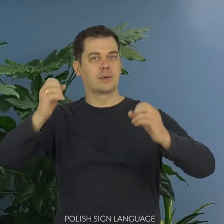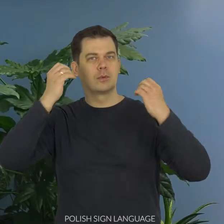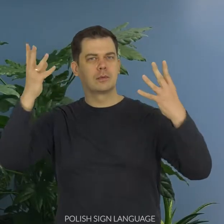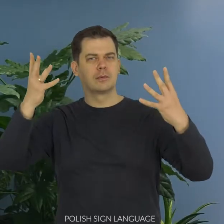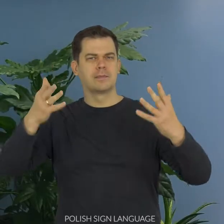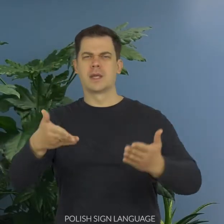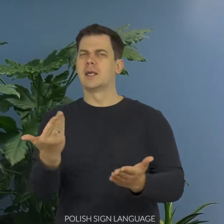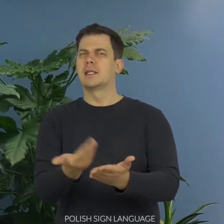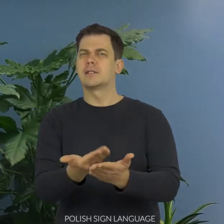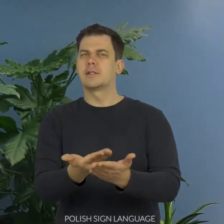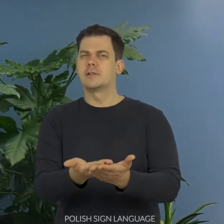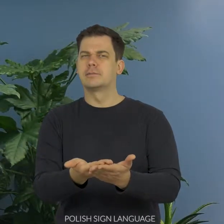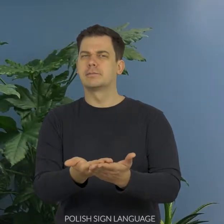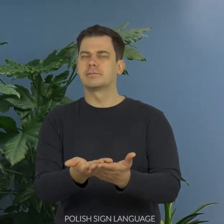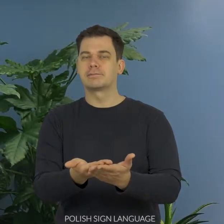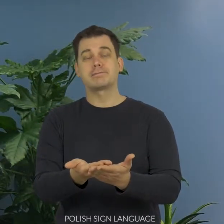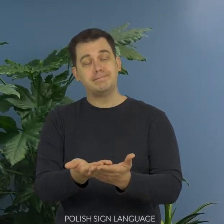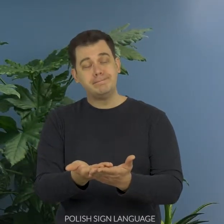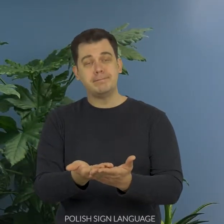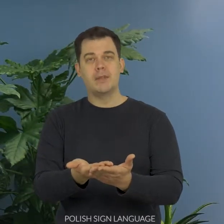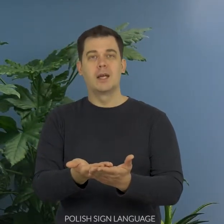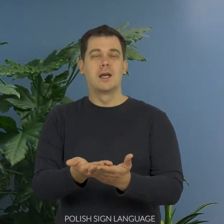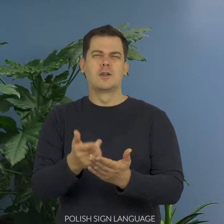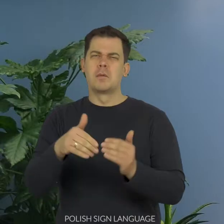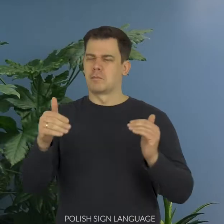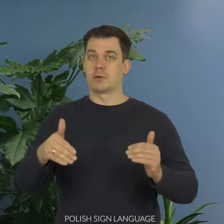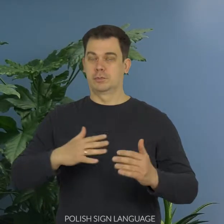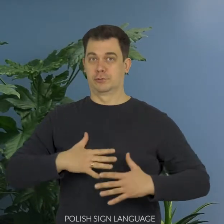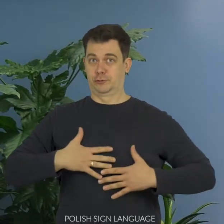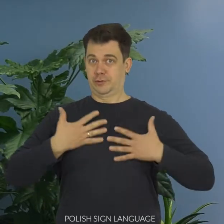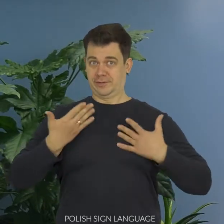Why is this happening? Because what is surprising -